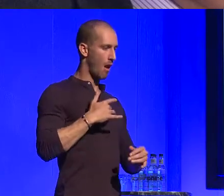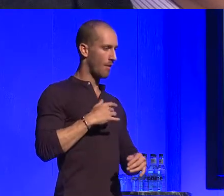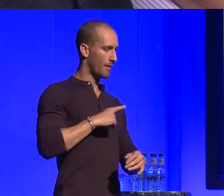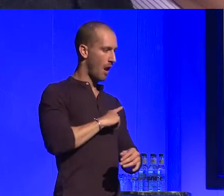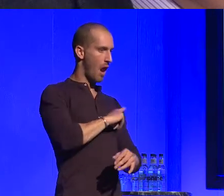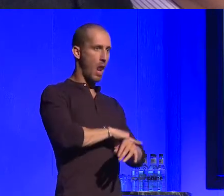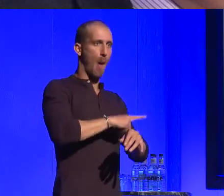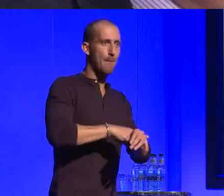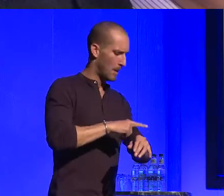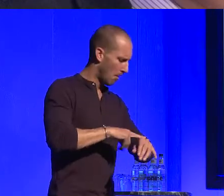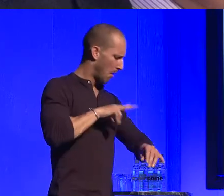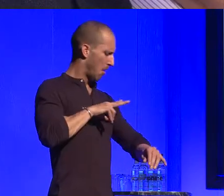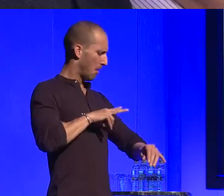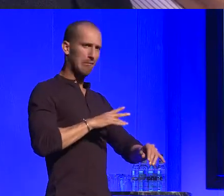but cannot get access to services.